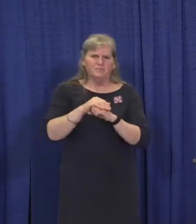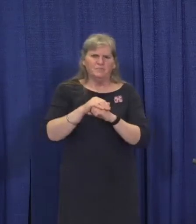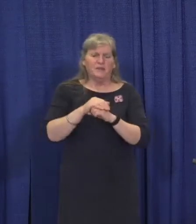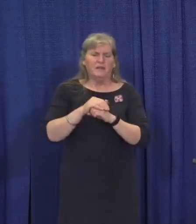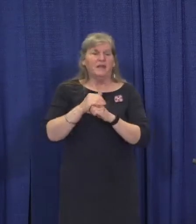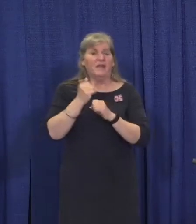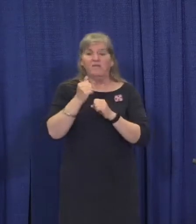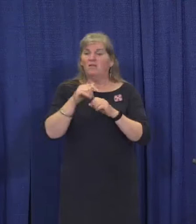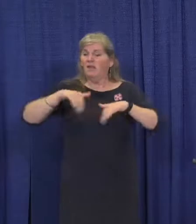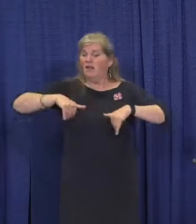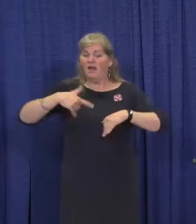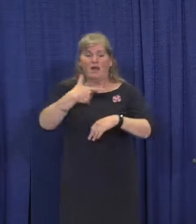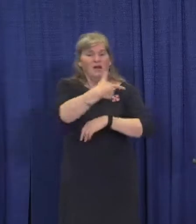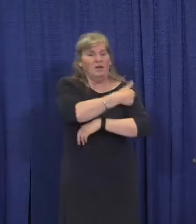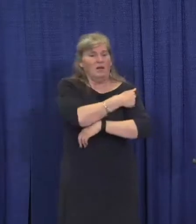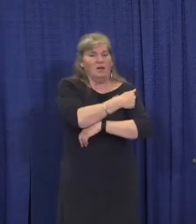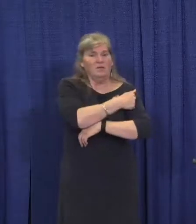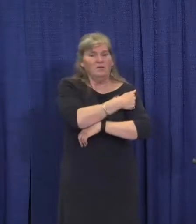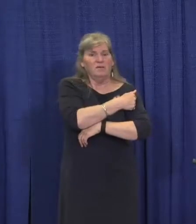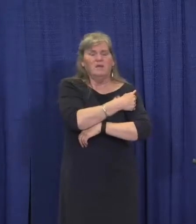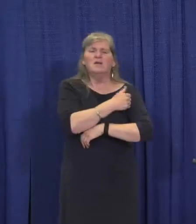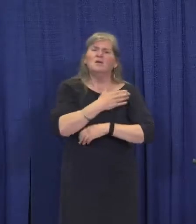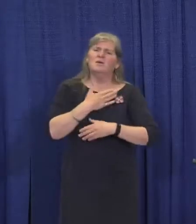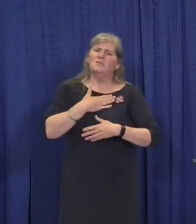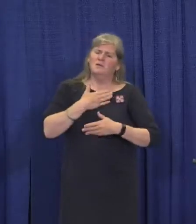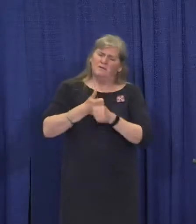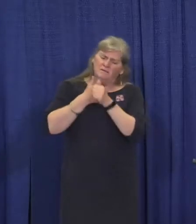If you are in contact please follow the orders and self